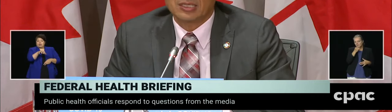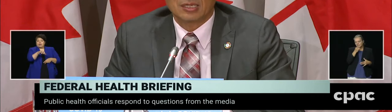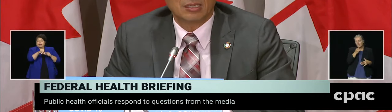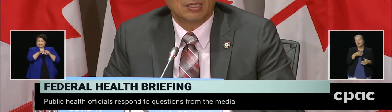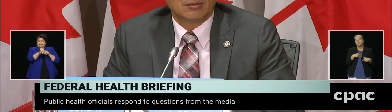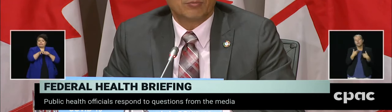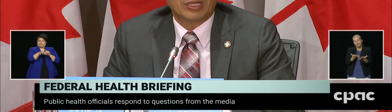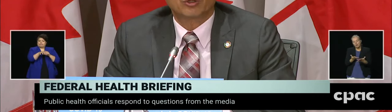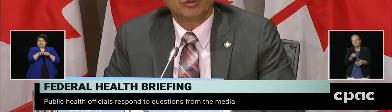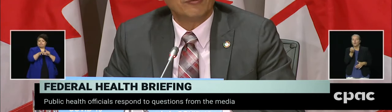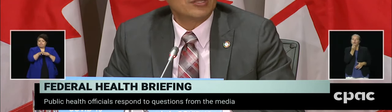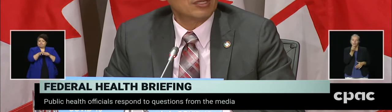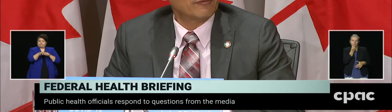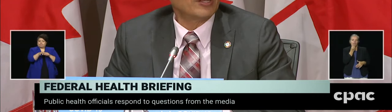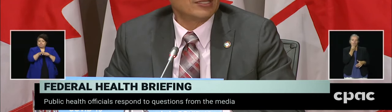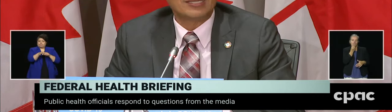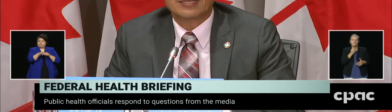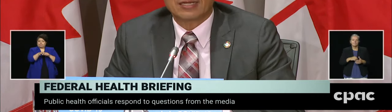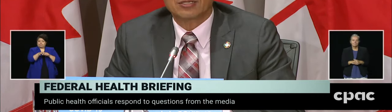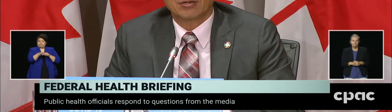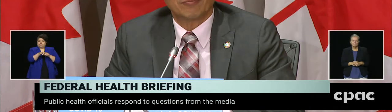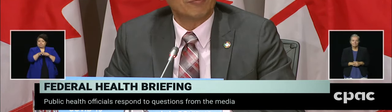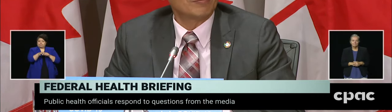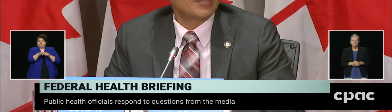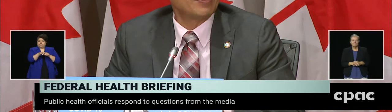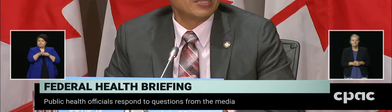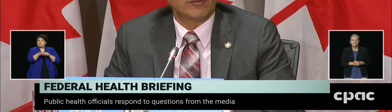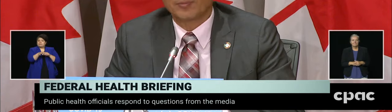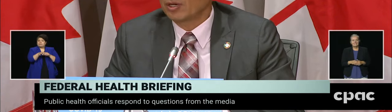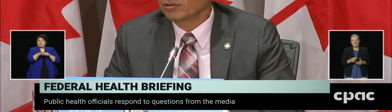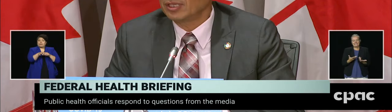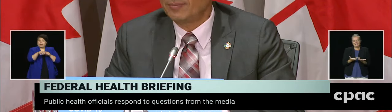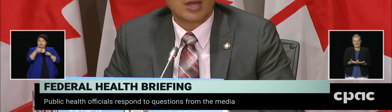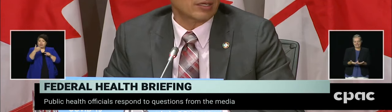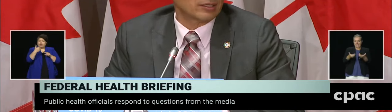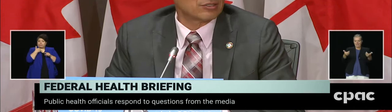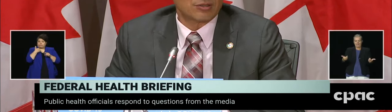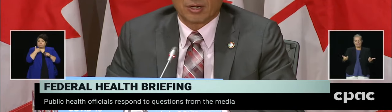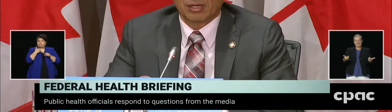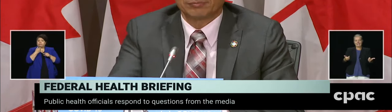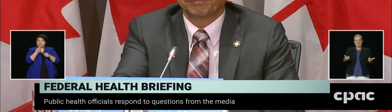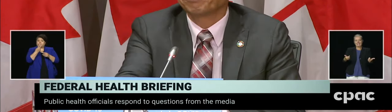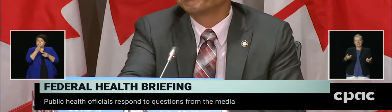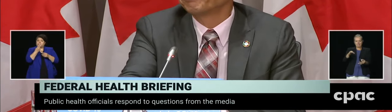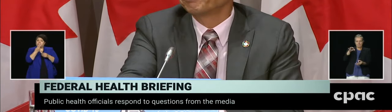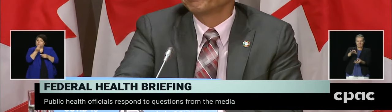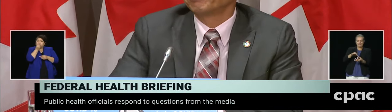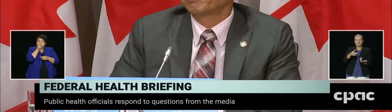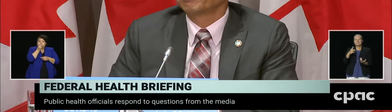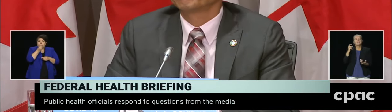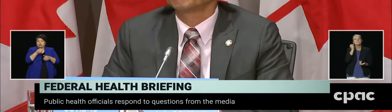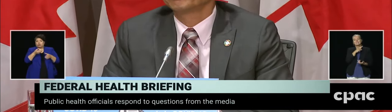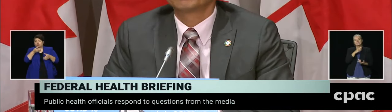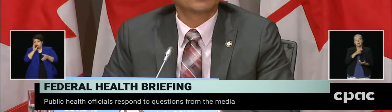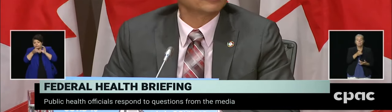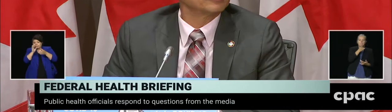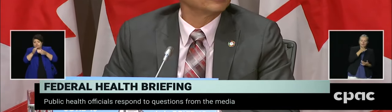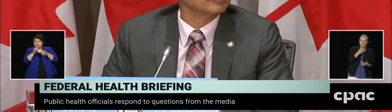ESTABLISHMENTS WHERE THEY SERVE